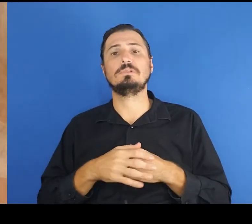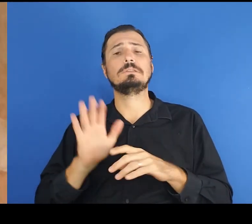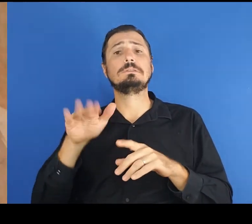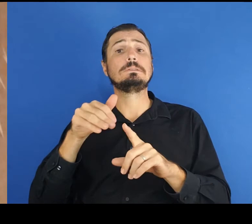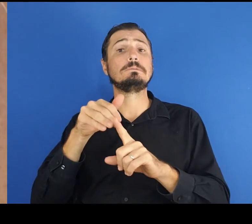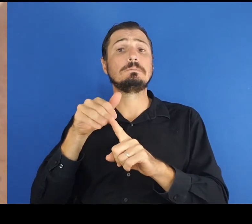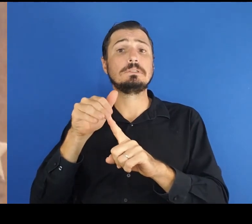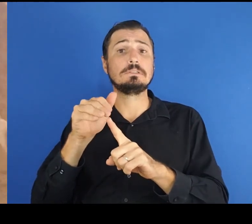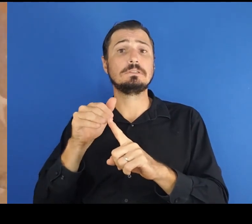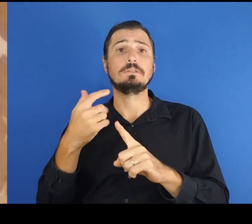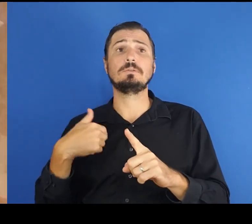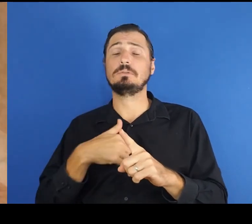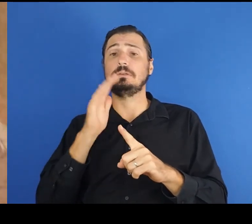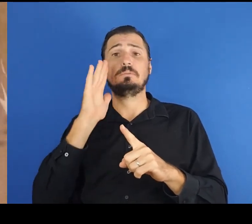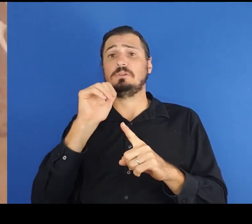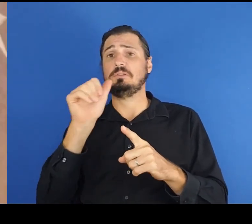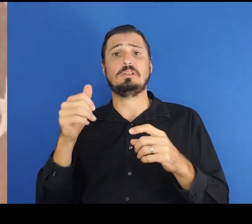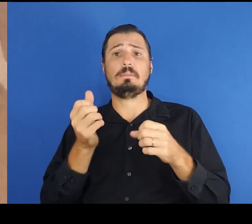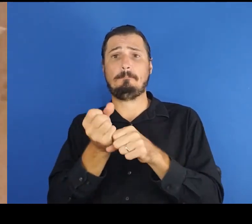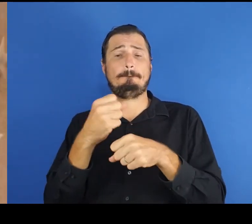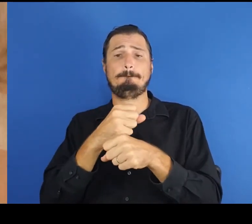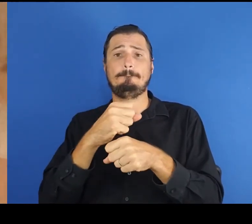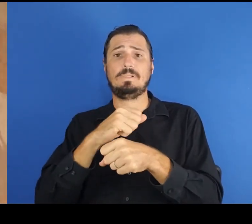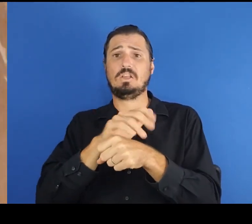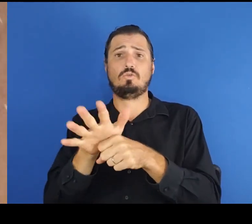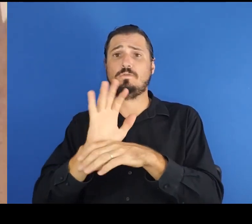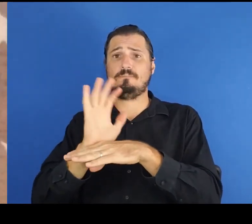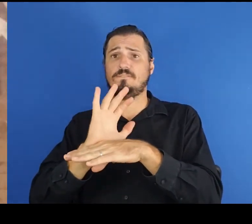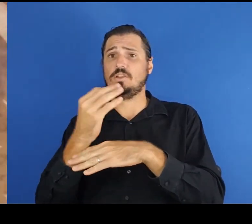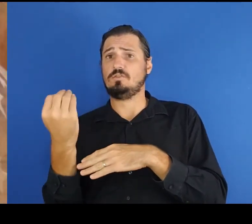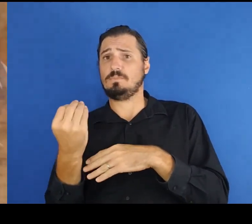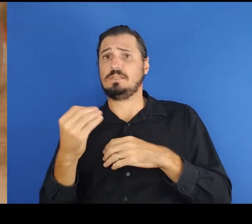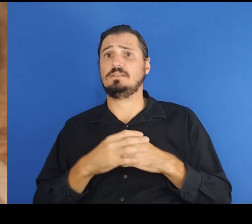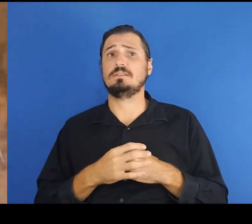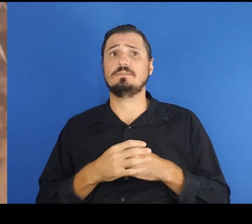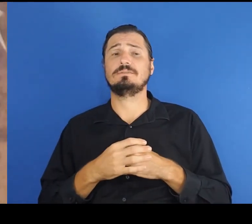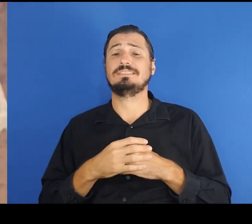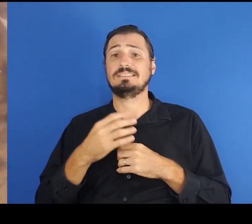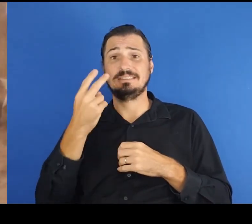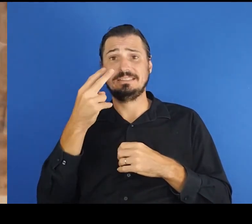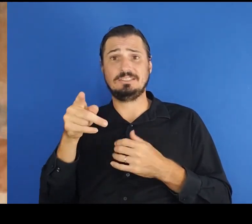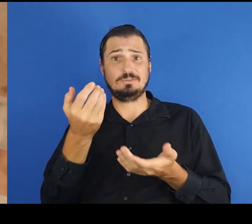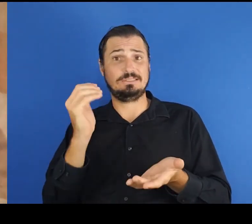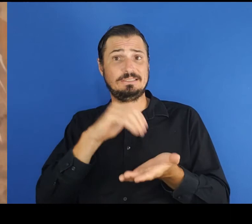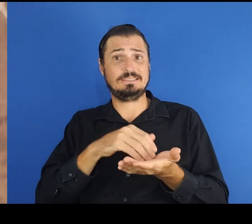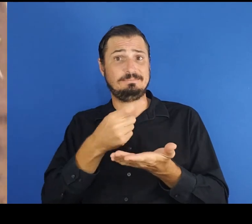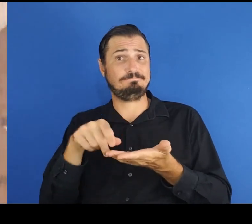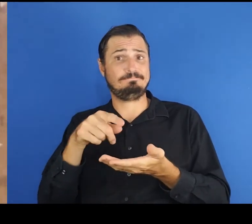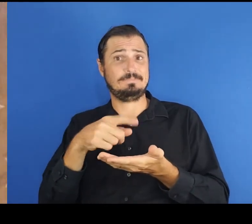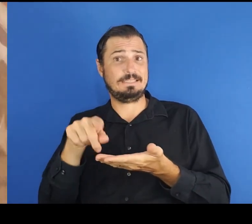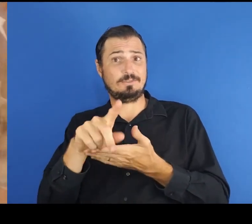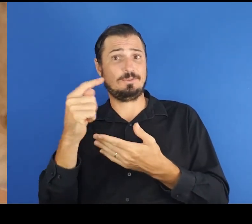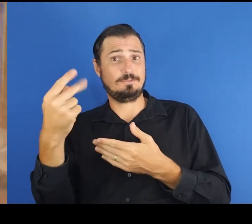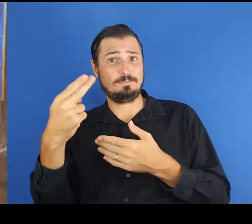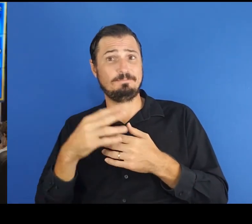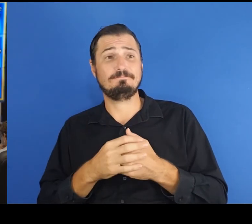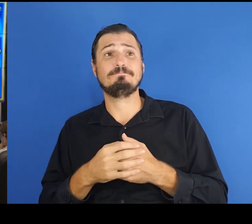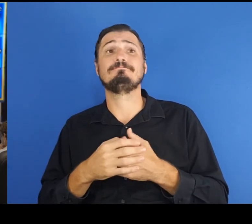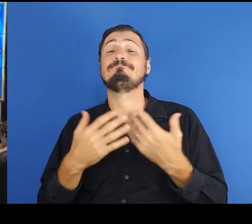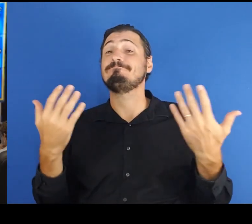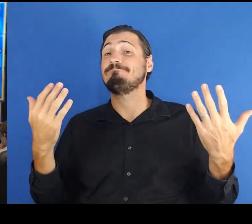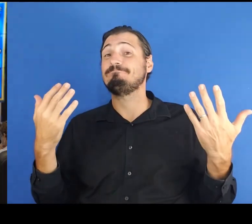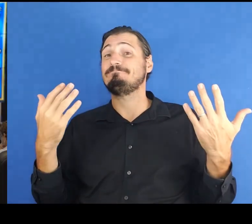And as a reminder, we will not be producing this mayor’s COVID-19 video on Monday. We will see you again next Thursday. Until then….